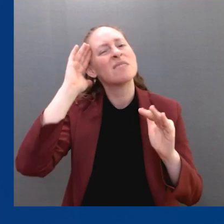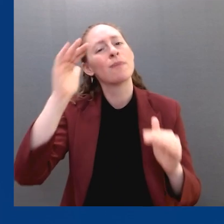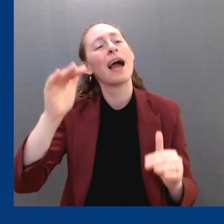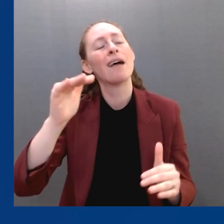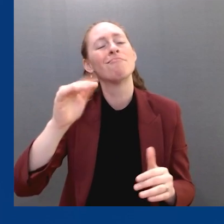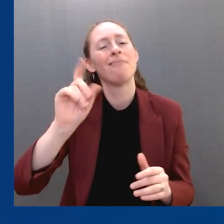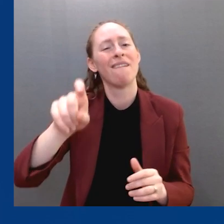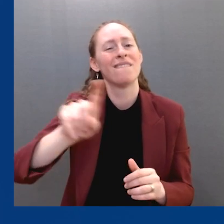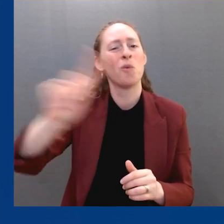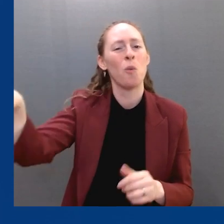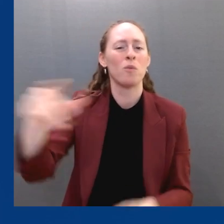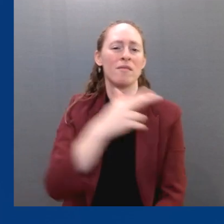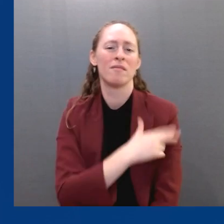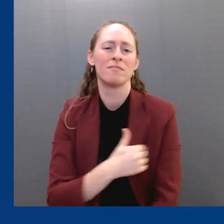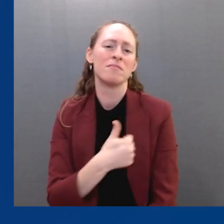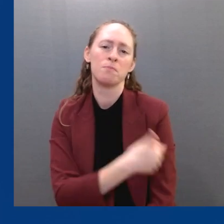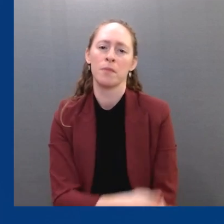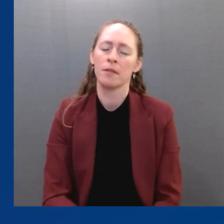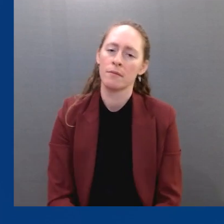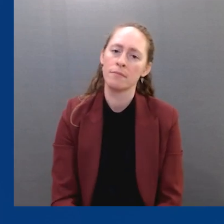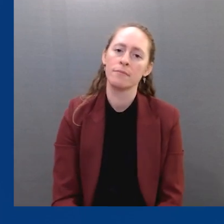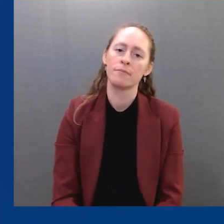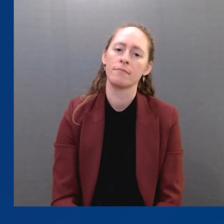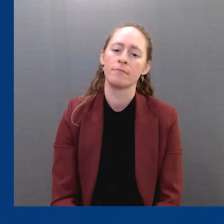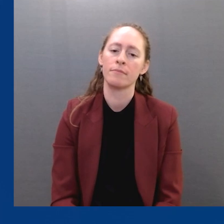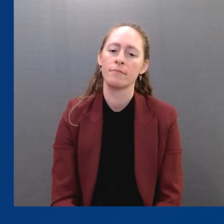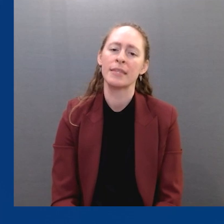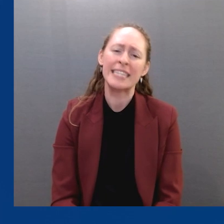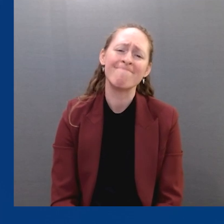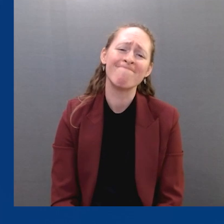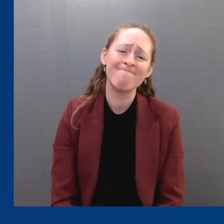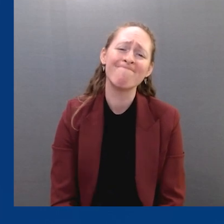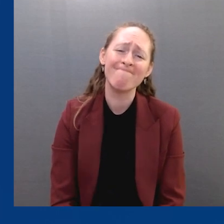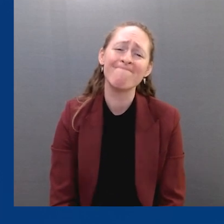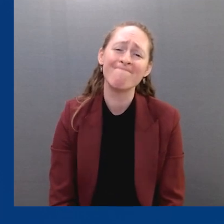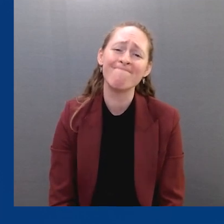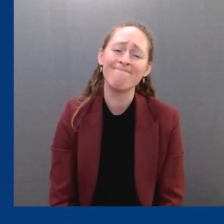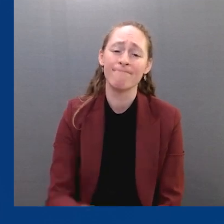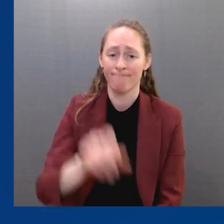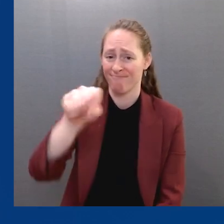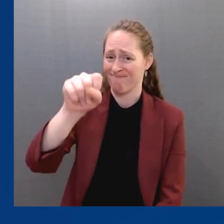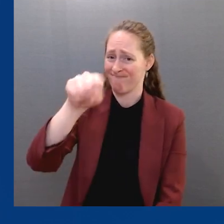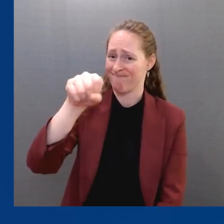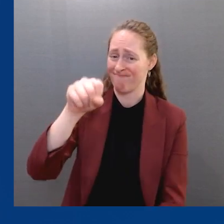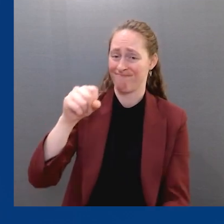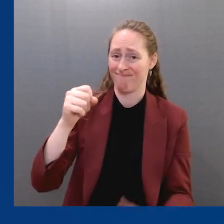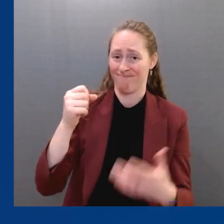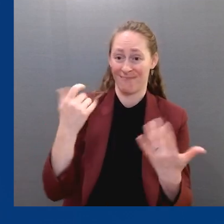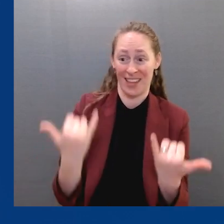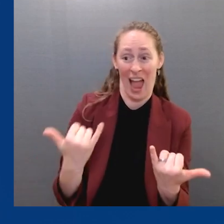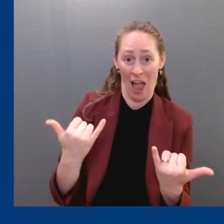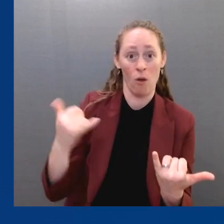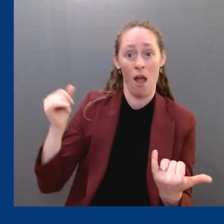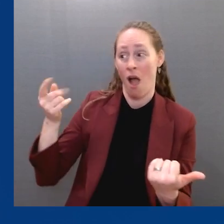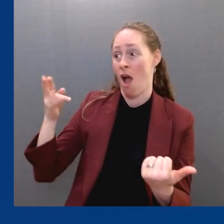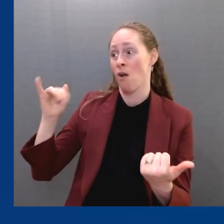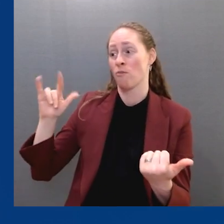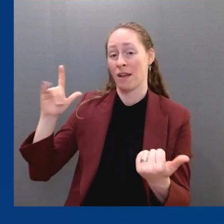if I may. We have seen a doubling in the number of hospitalizations since April, and by doubling the number of hospitalizations, we could well anticipate,